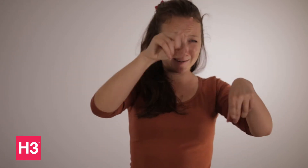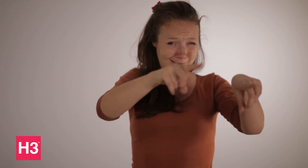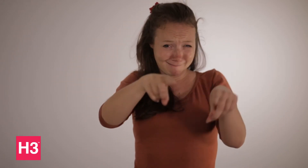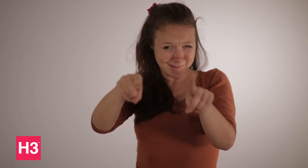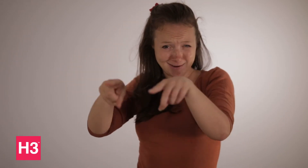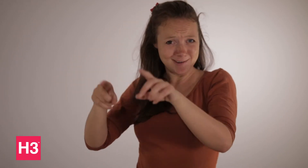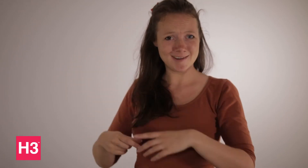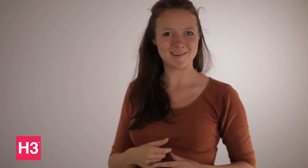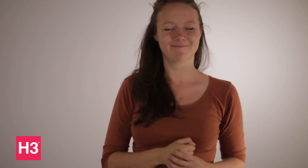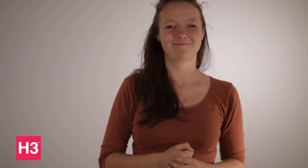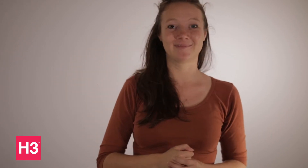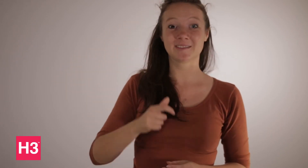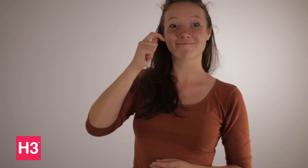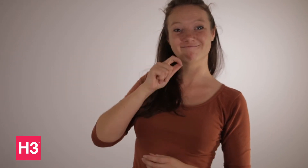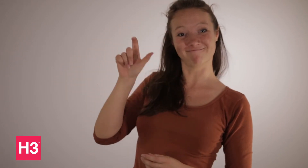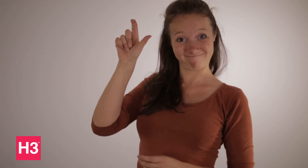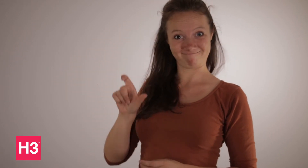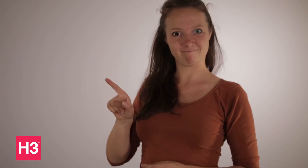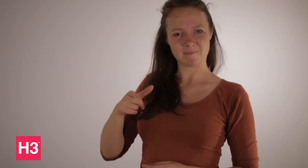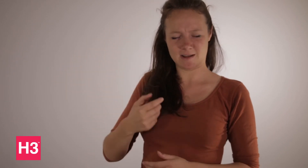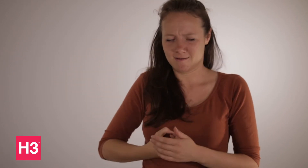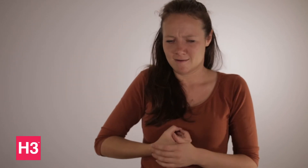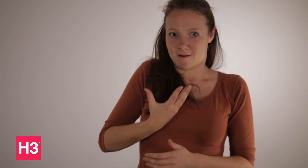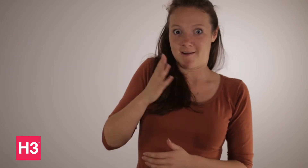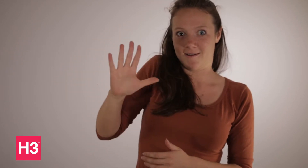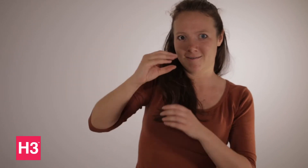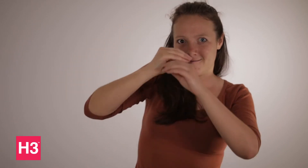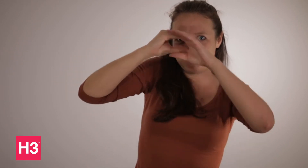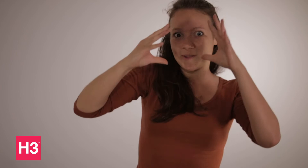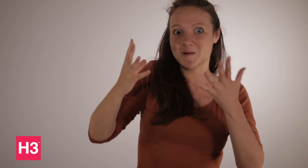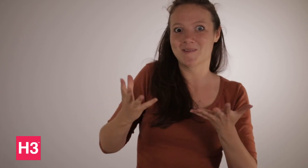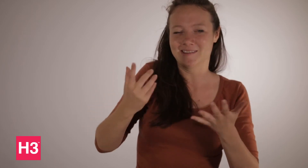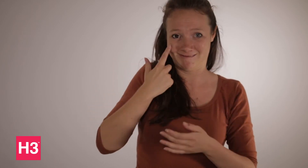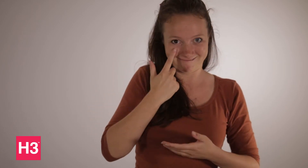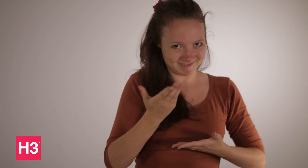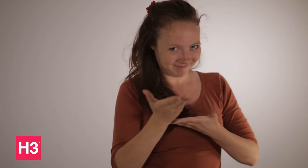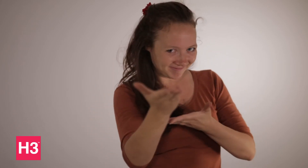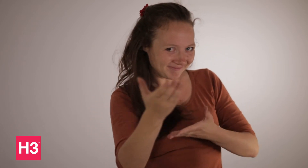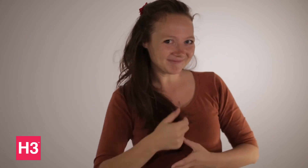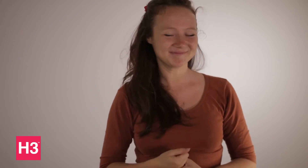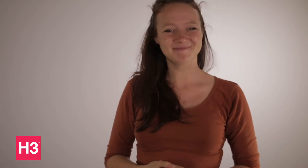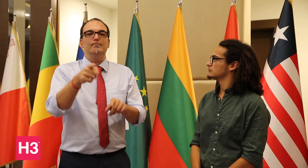we say hearing Olympics? Whether preference you have for signing Deaflympics, we can all follow Jergen’s advice.